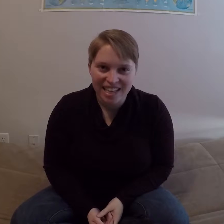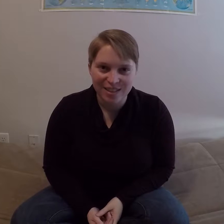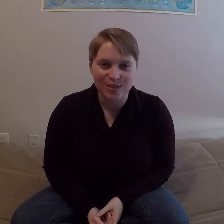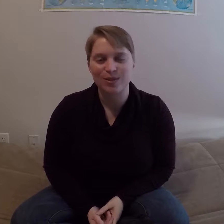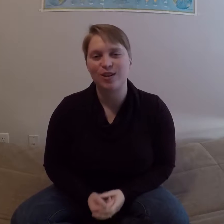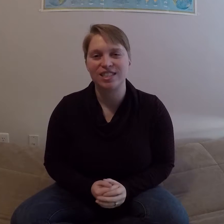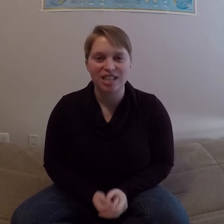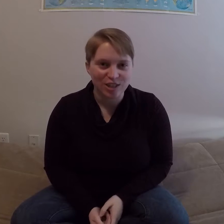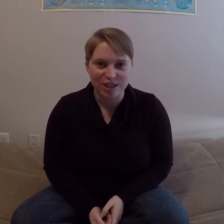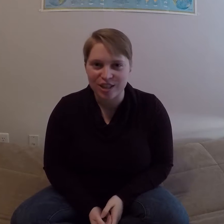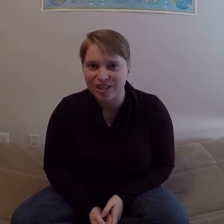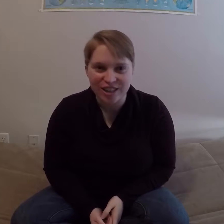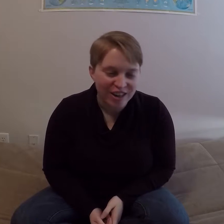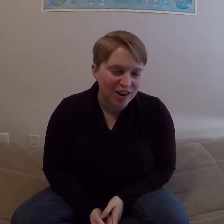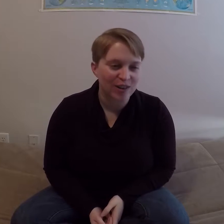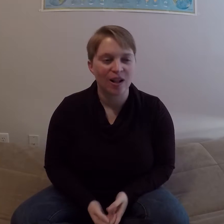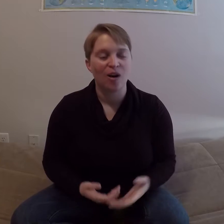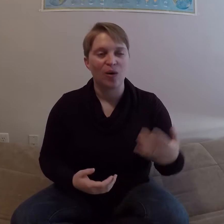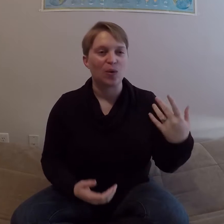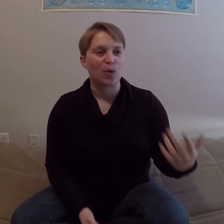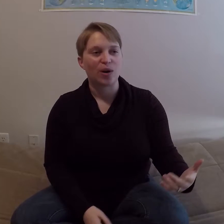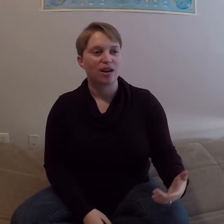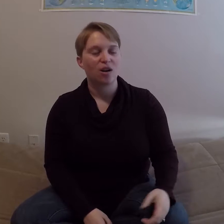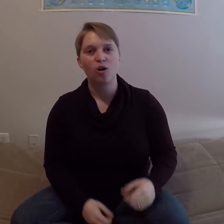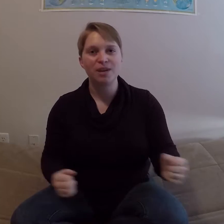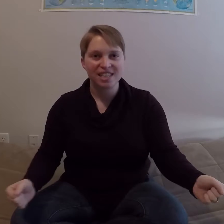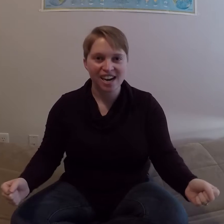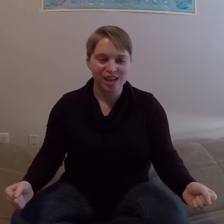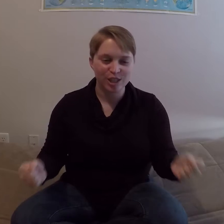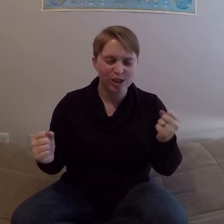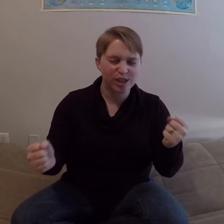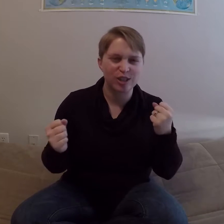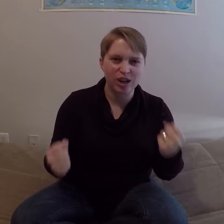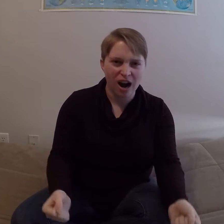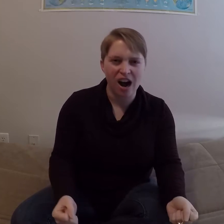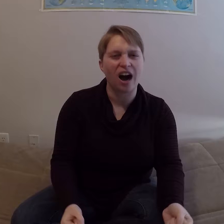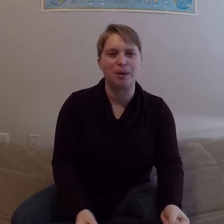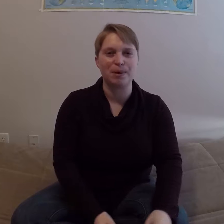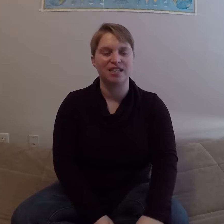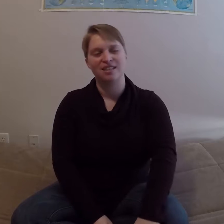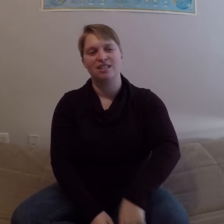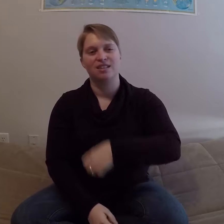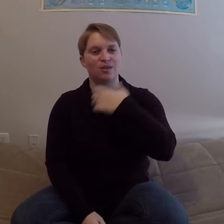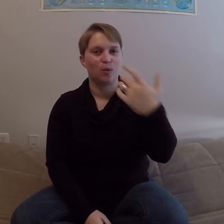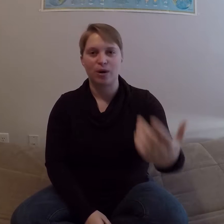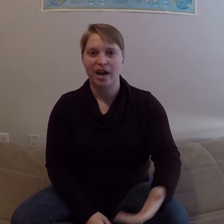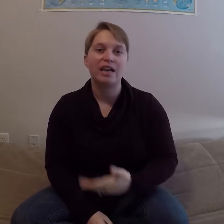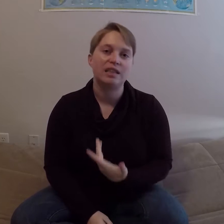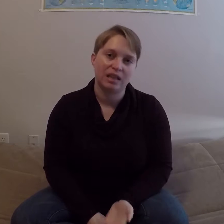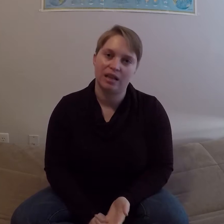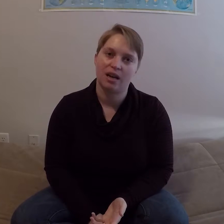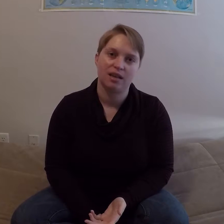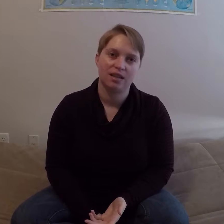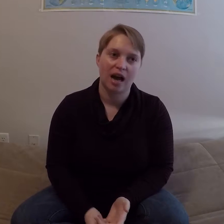‘you’re such a good girl!’ or ‘oh my gosh, good job!’ or anything like that.